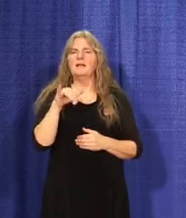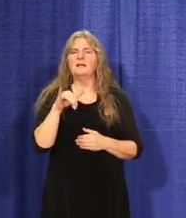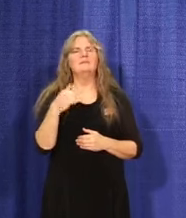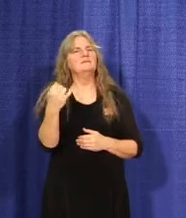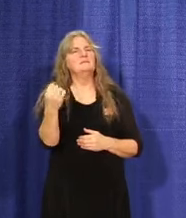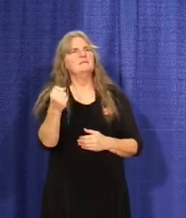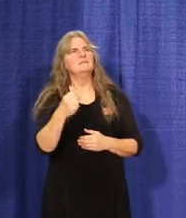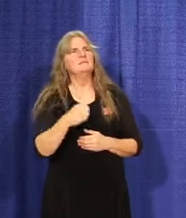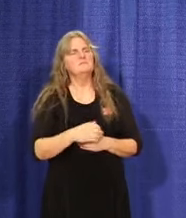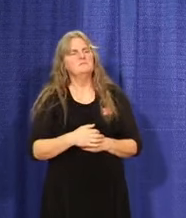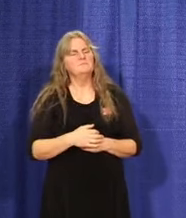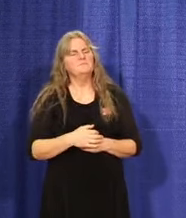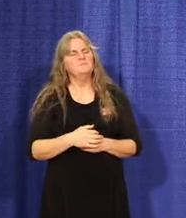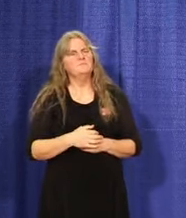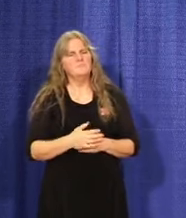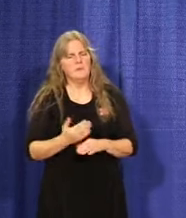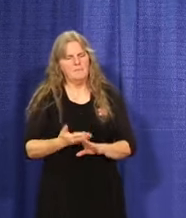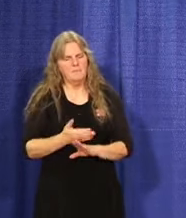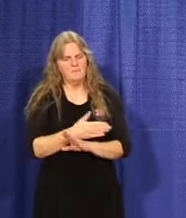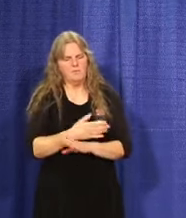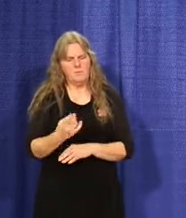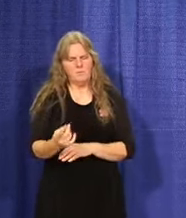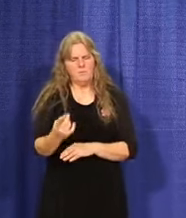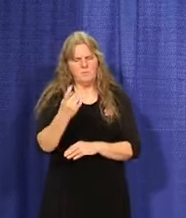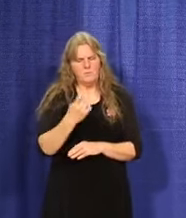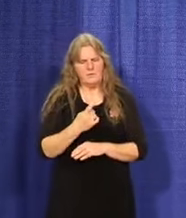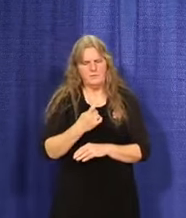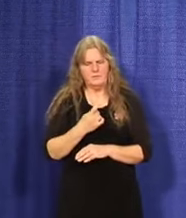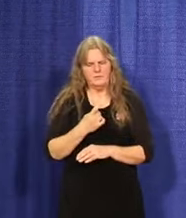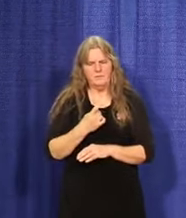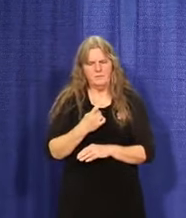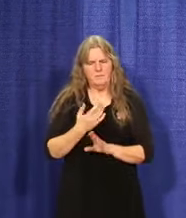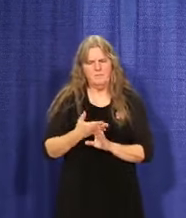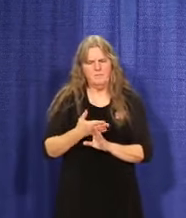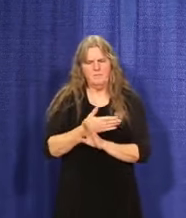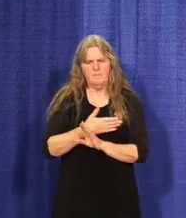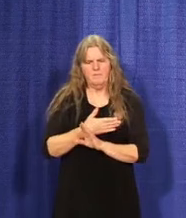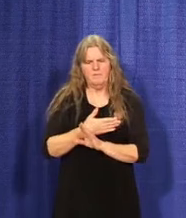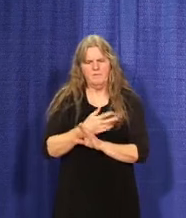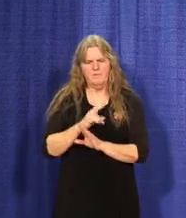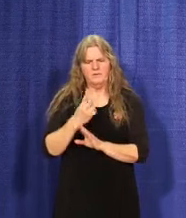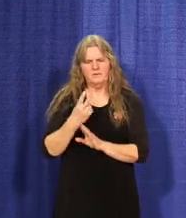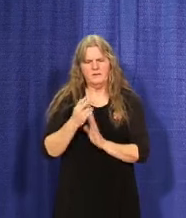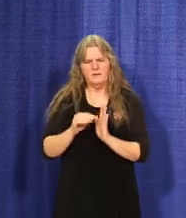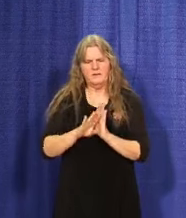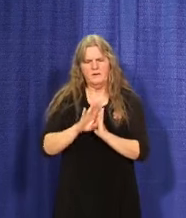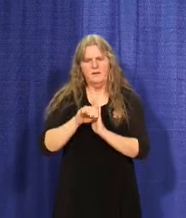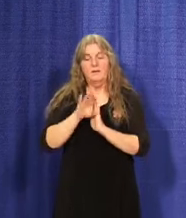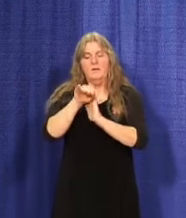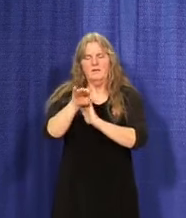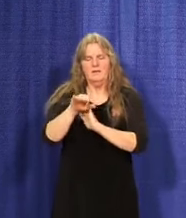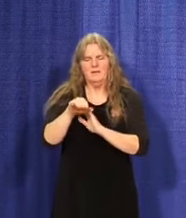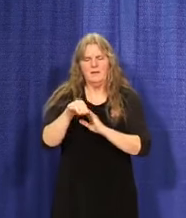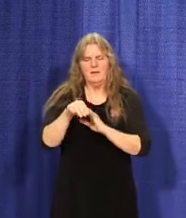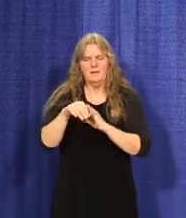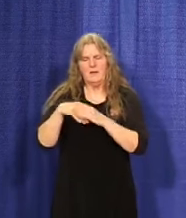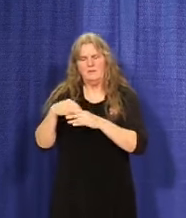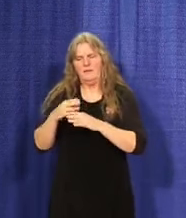I asked this question back before we saw second wave numbers really ramp up outside the territory. But do you have any advice for